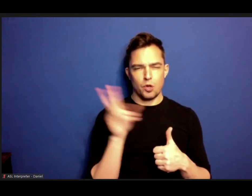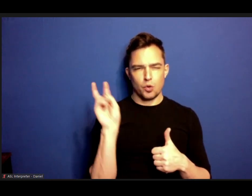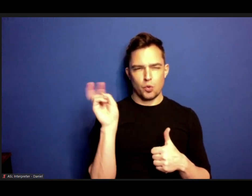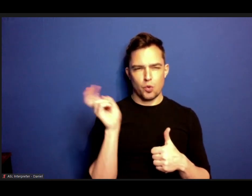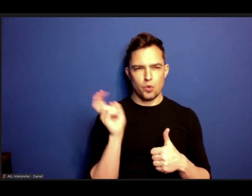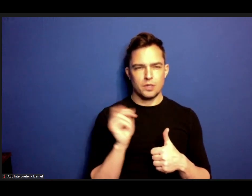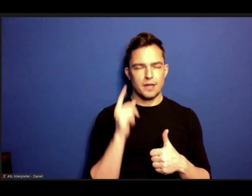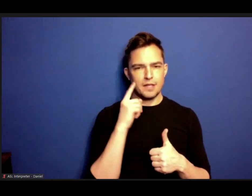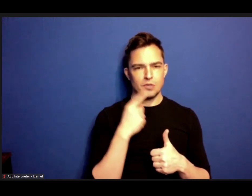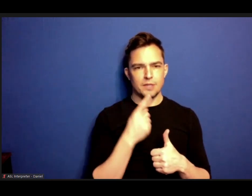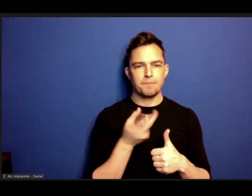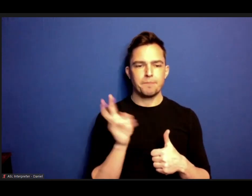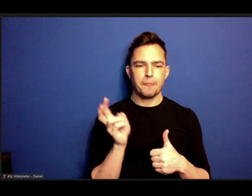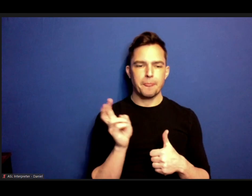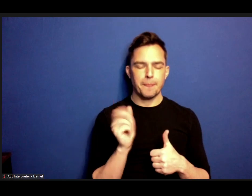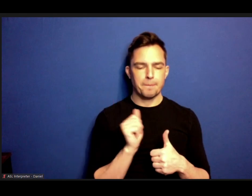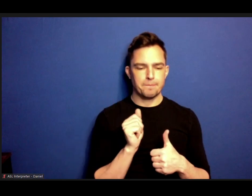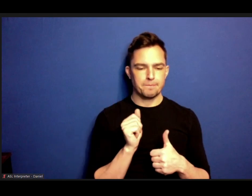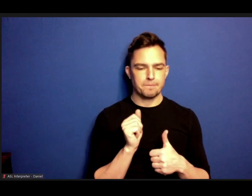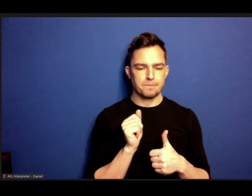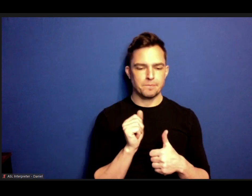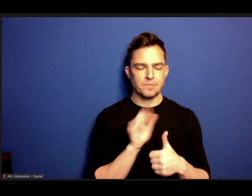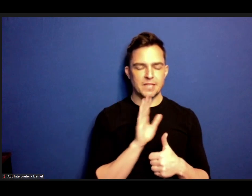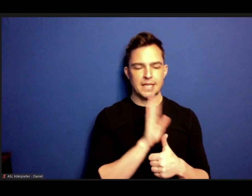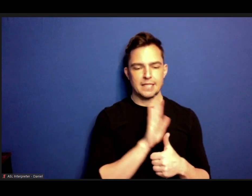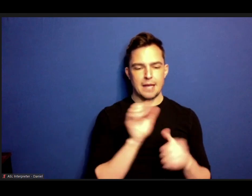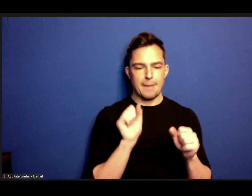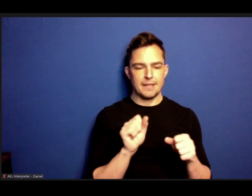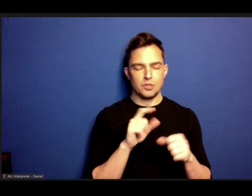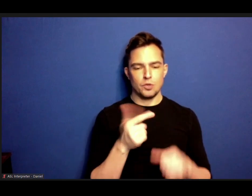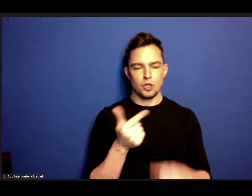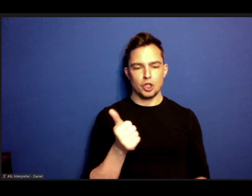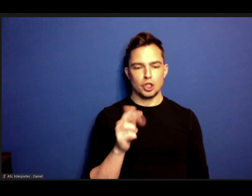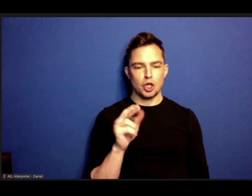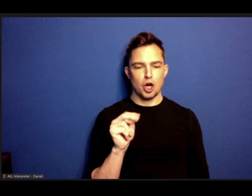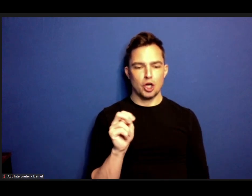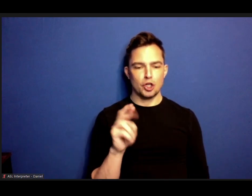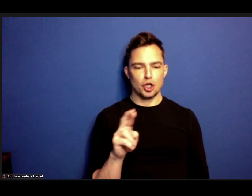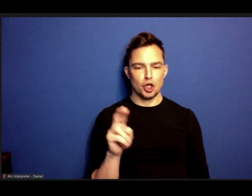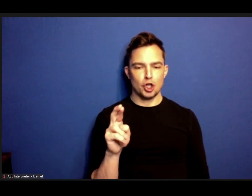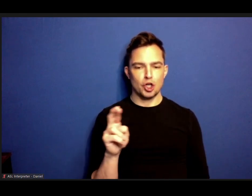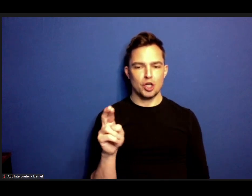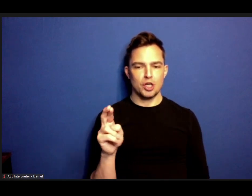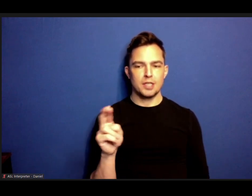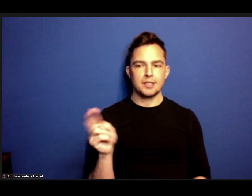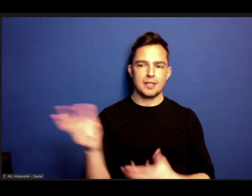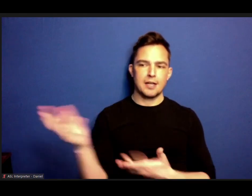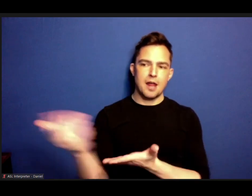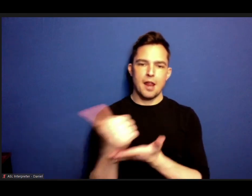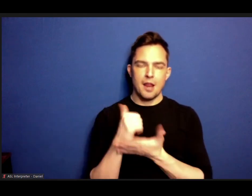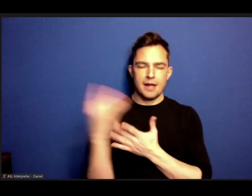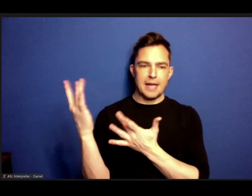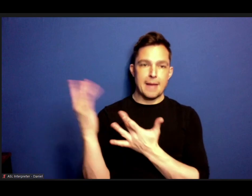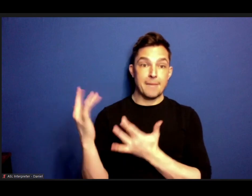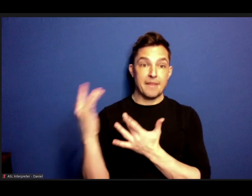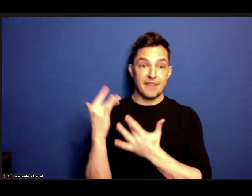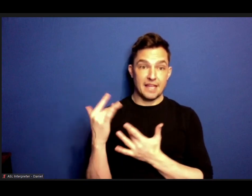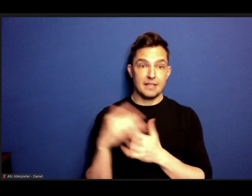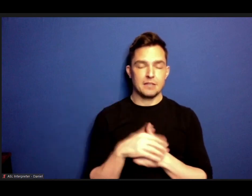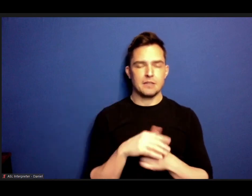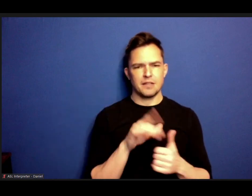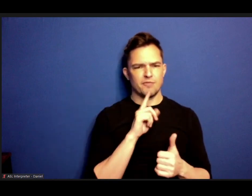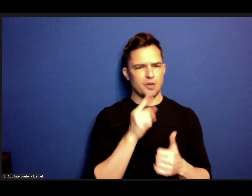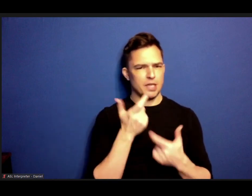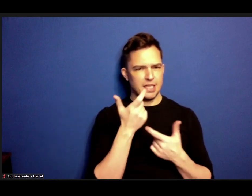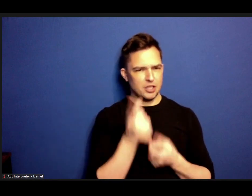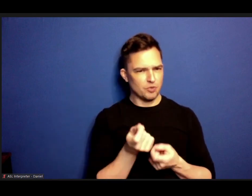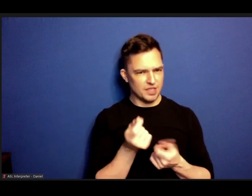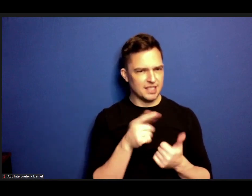is you said, "His ability to garner empathy," right? And so isn't that so interesting that,